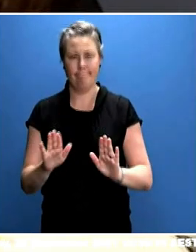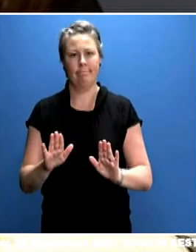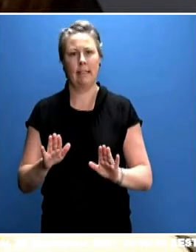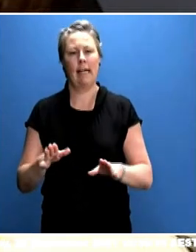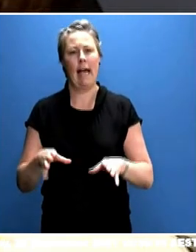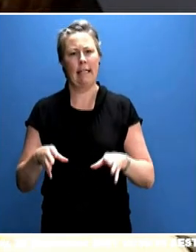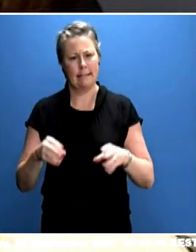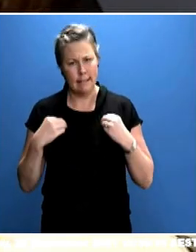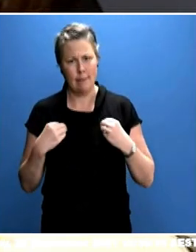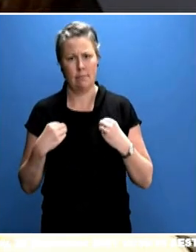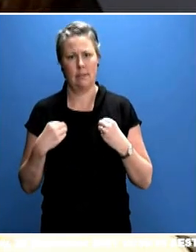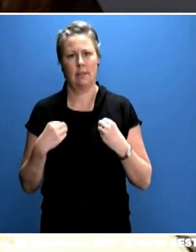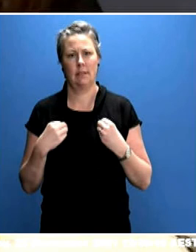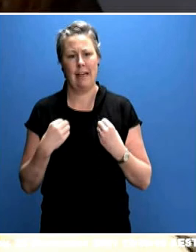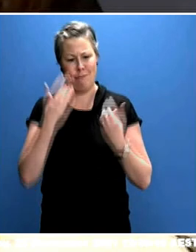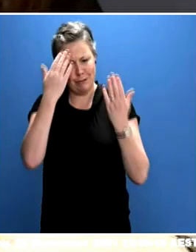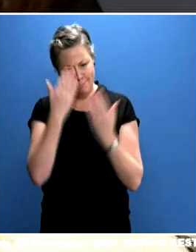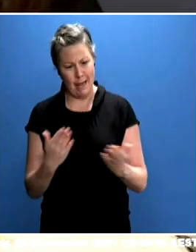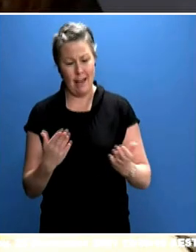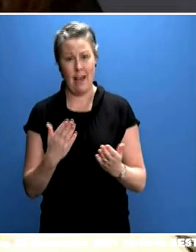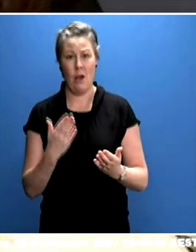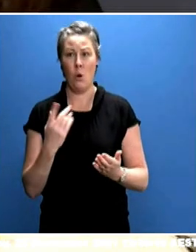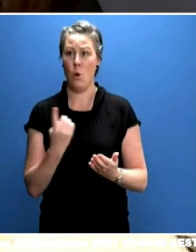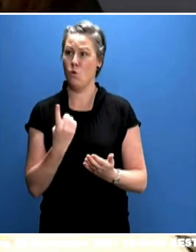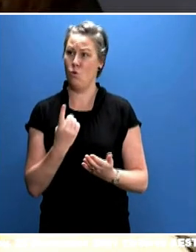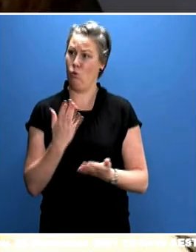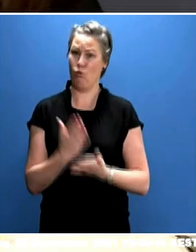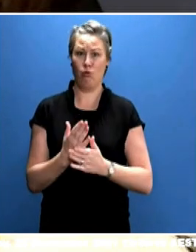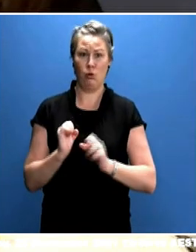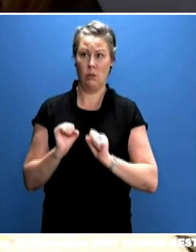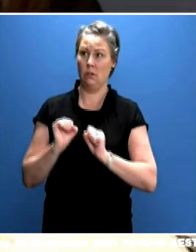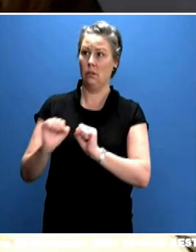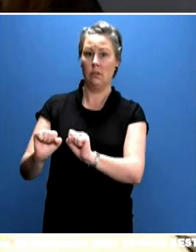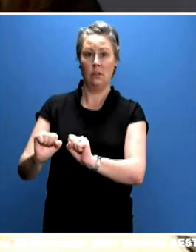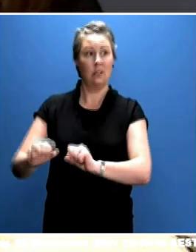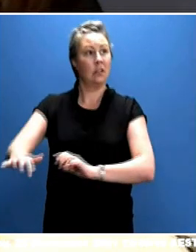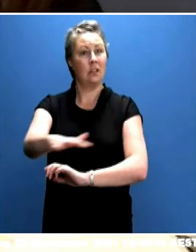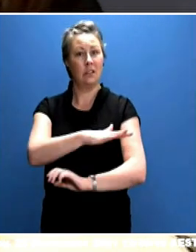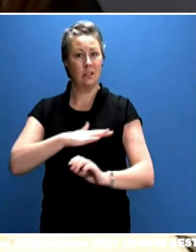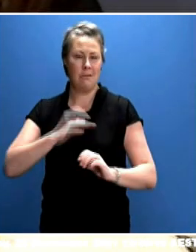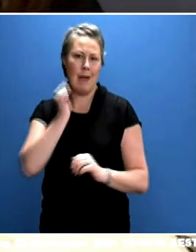are the original inhabitants of this country, and they have a rightful place